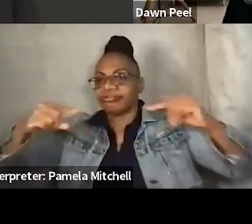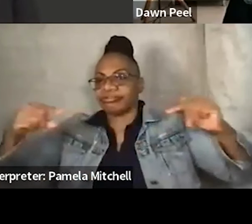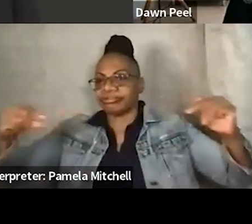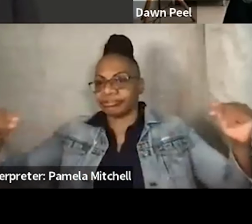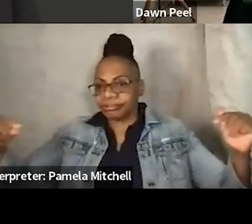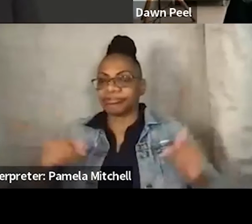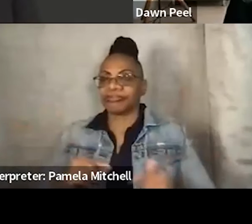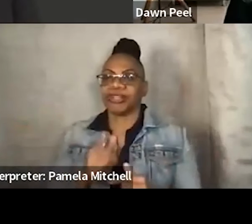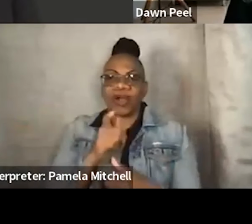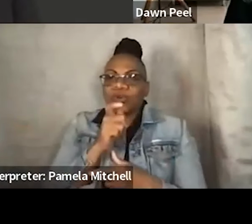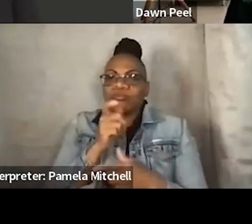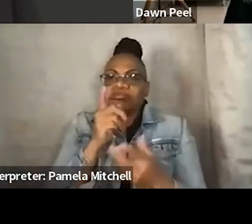Whoever would like to take a stab.